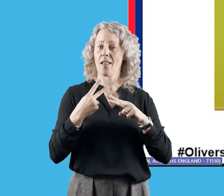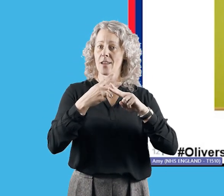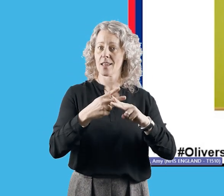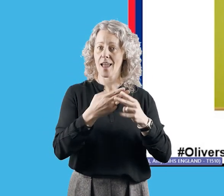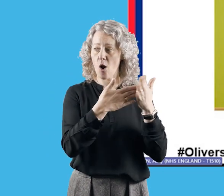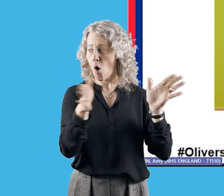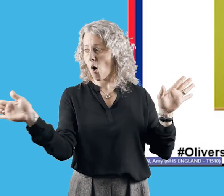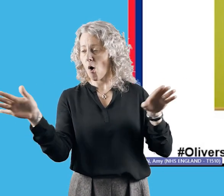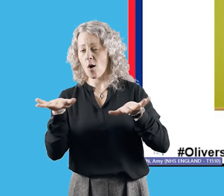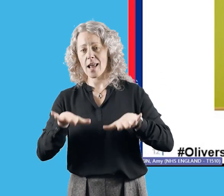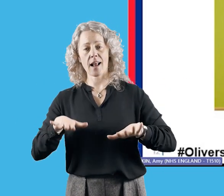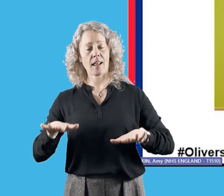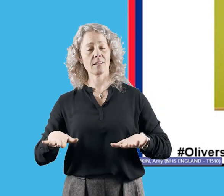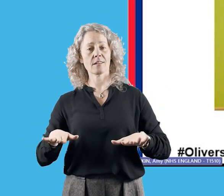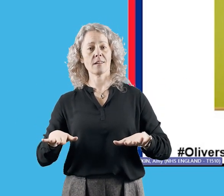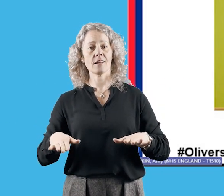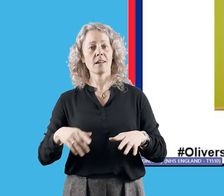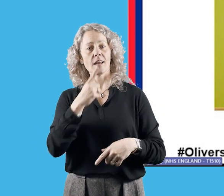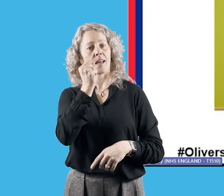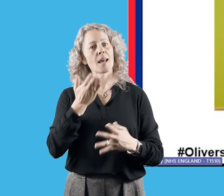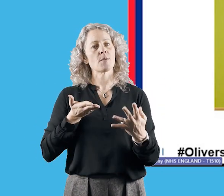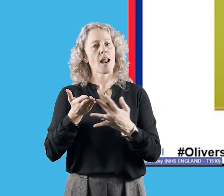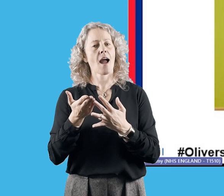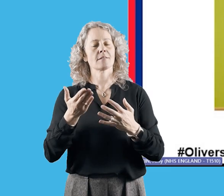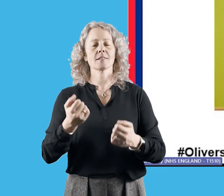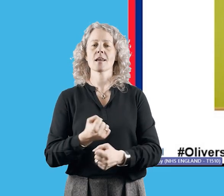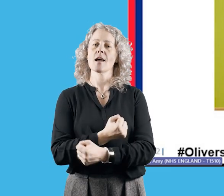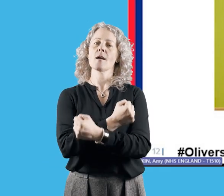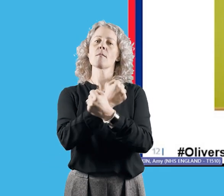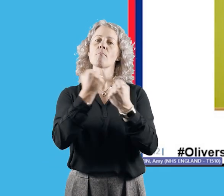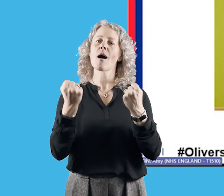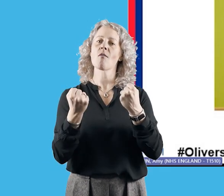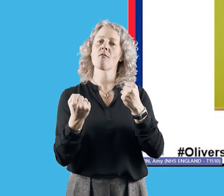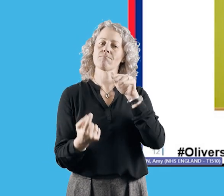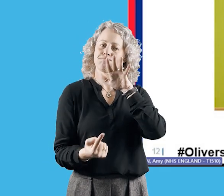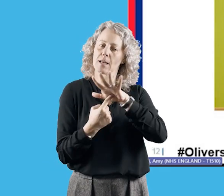care across England will be able to access this powerful and essential training.